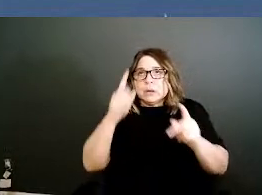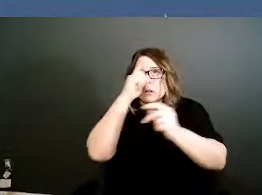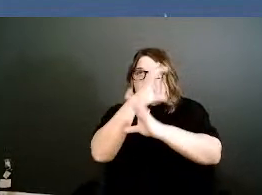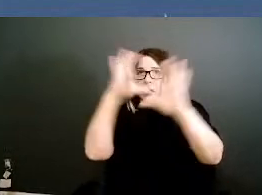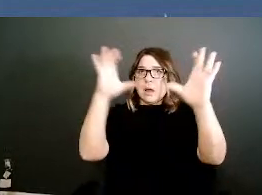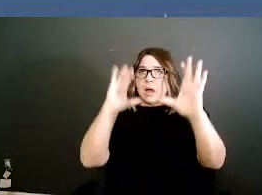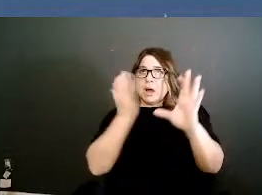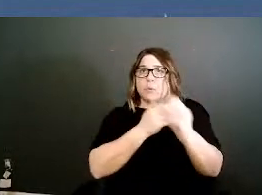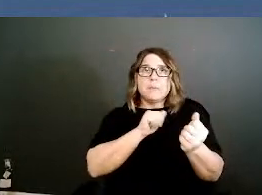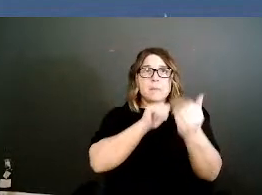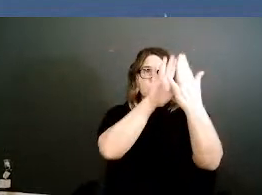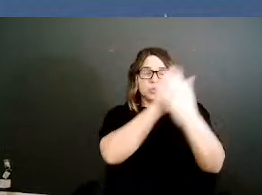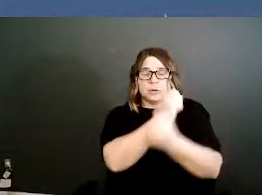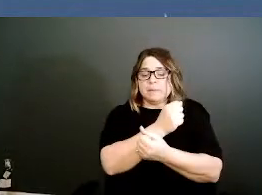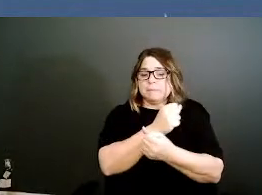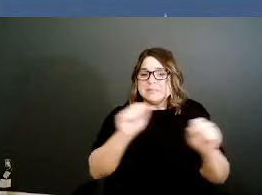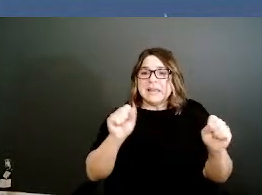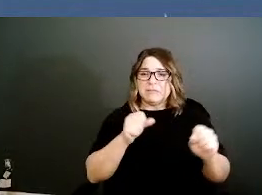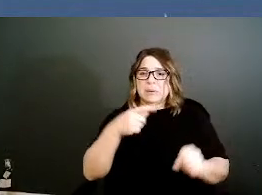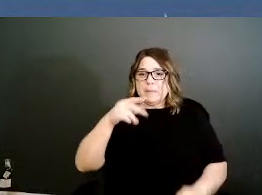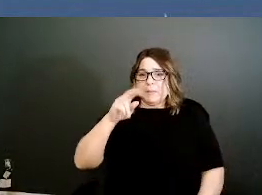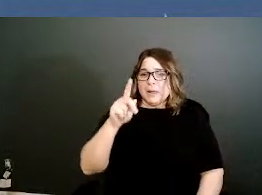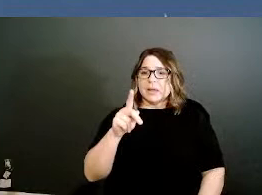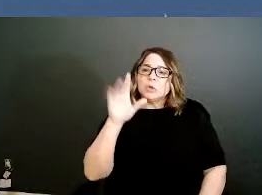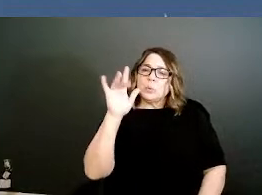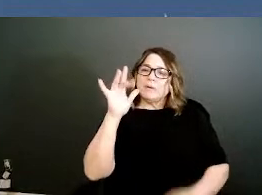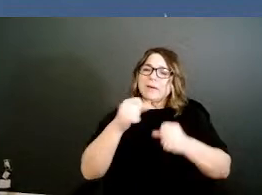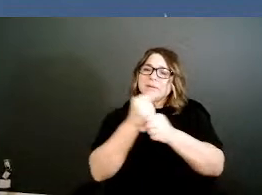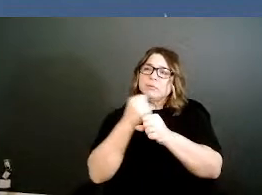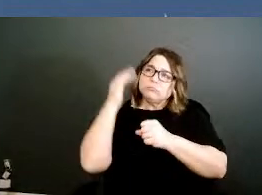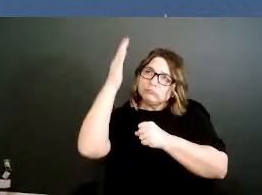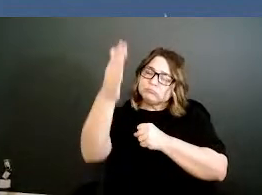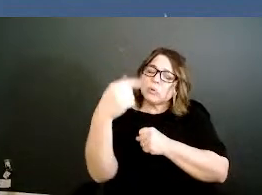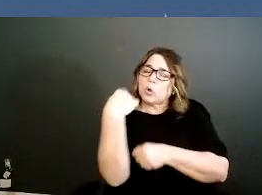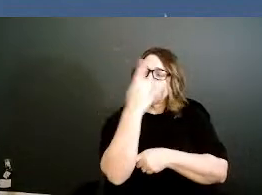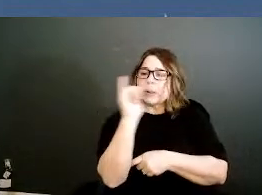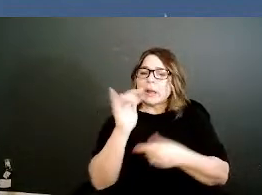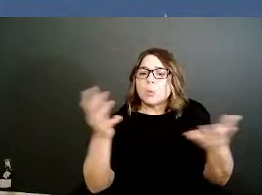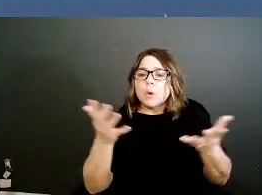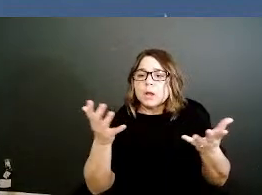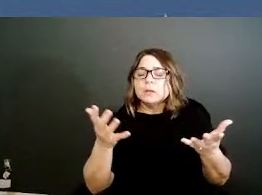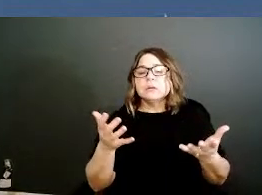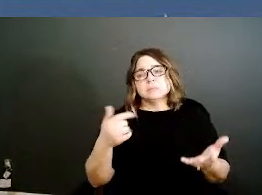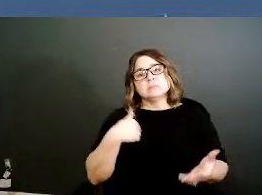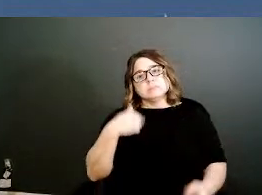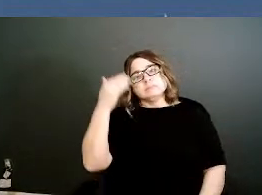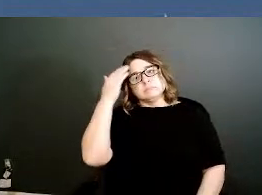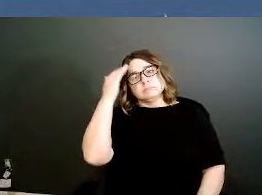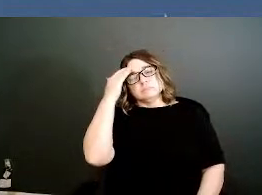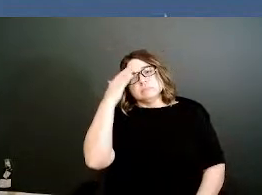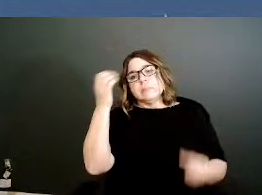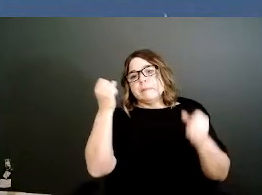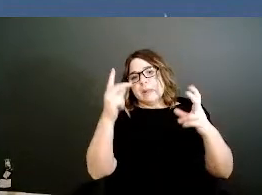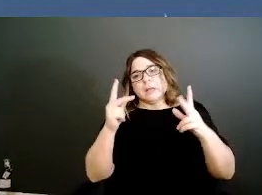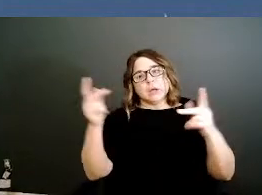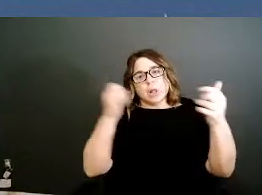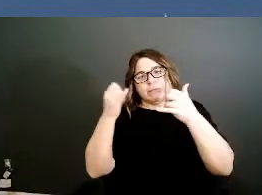WARD 9 AND OUR COUNCIL MEMBER IS ABSENT. I ENCOURAGE THE COUNCIL TO REJECT THE BUDGET. THANK YOU FOR LISTENING TO US AND I HOPE THAT YOU ARE